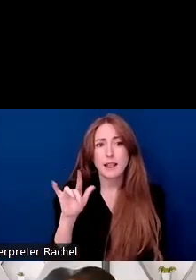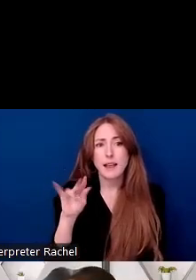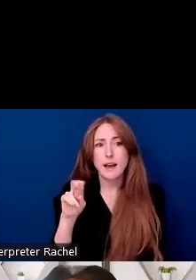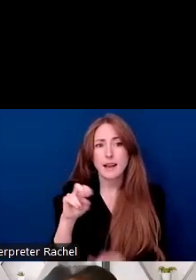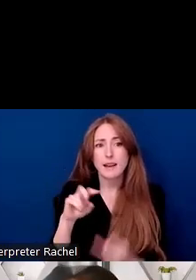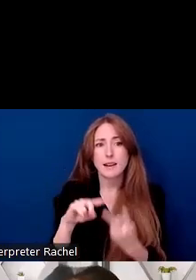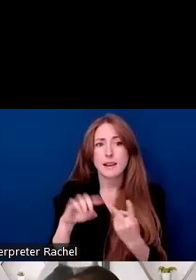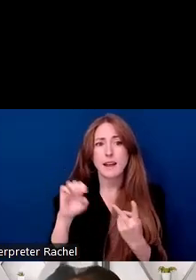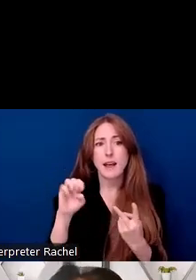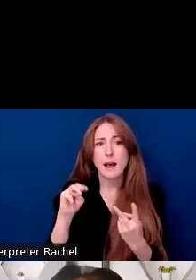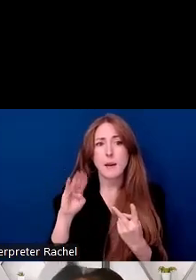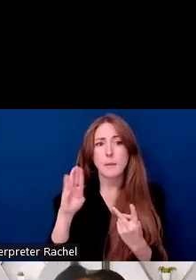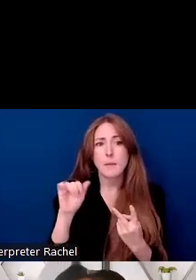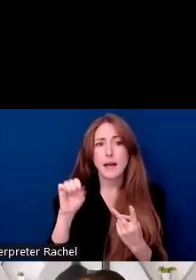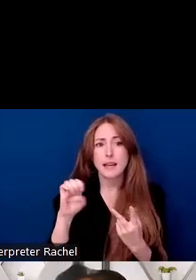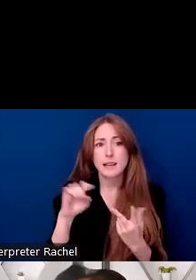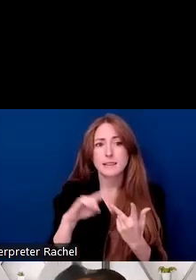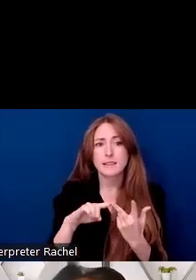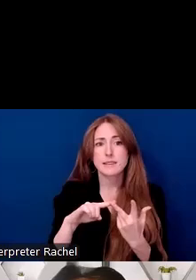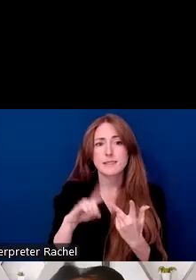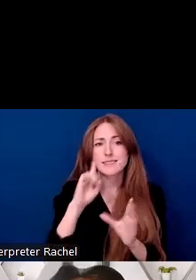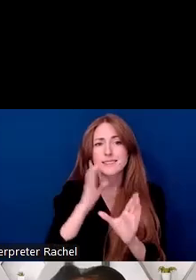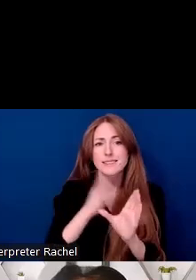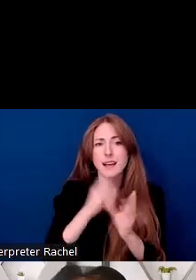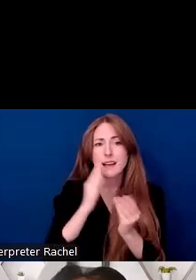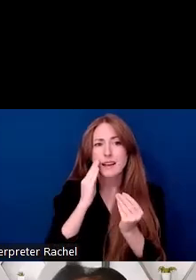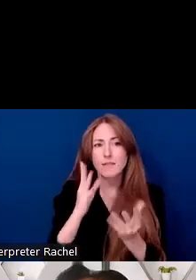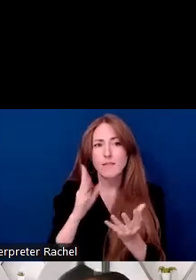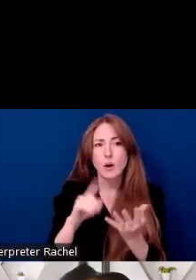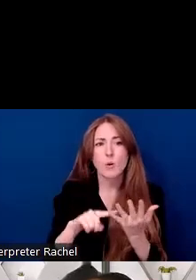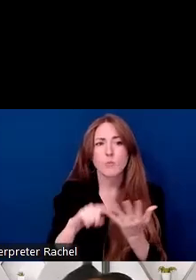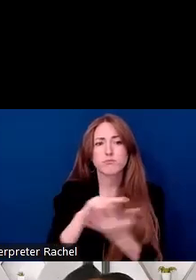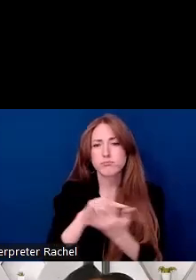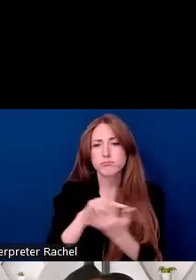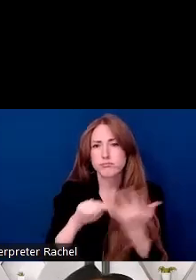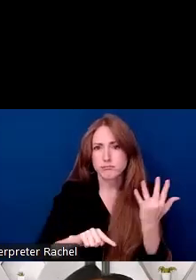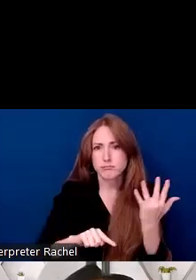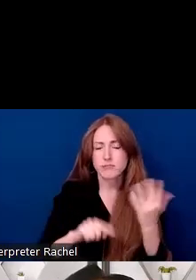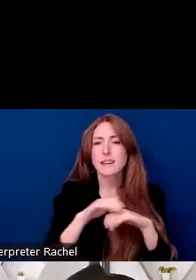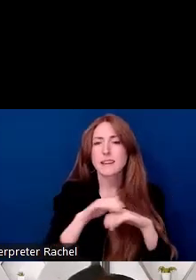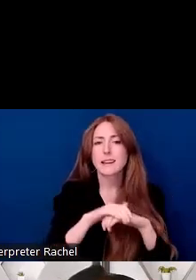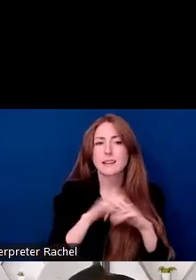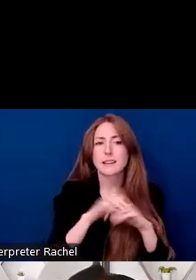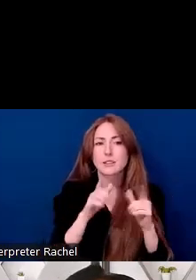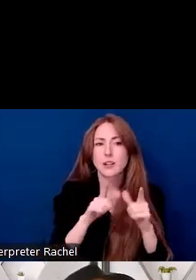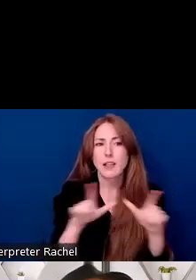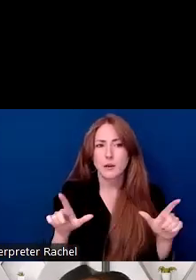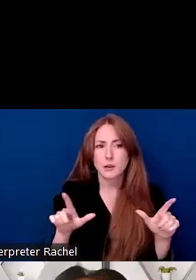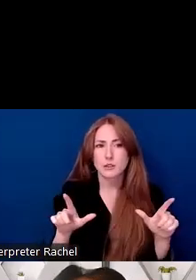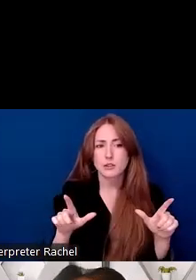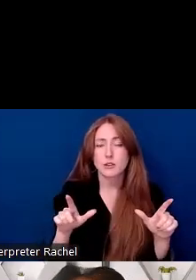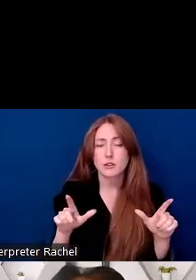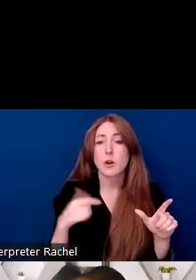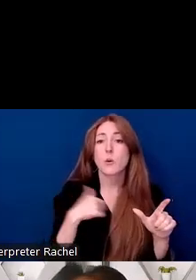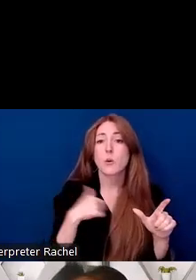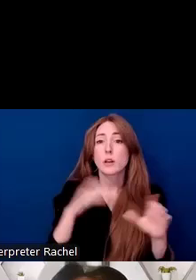English language. We searched those databases from inception to October 2020. Three vendor reviewers